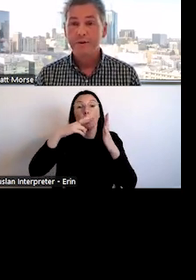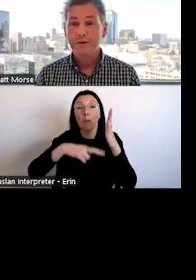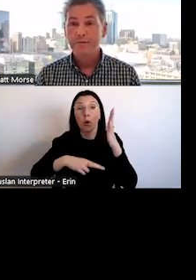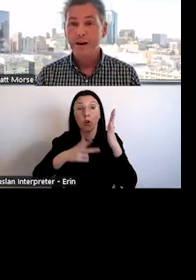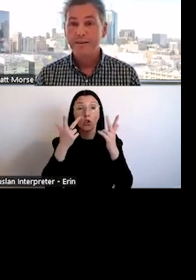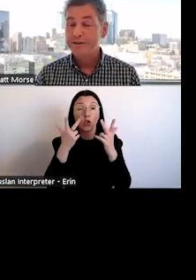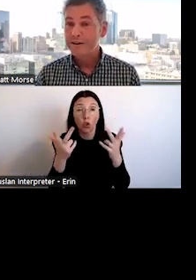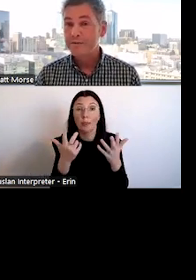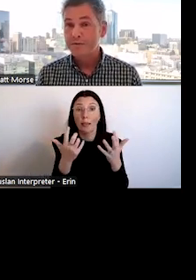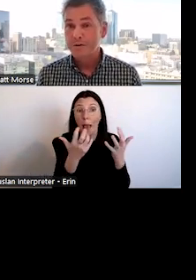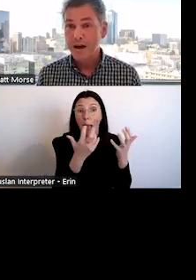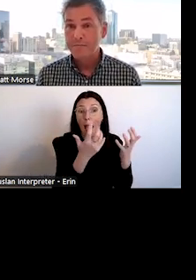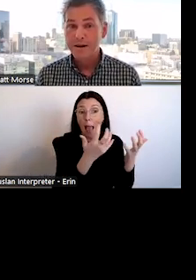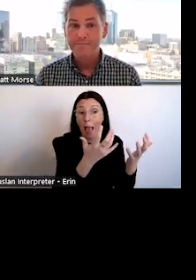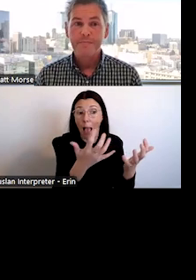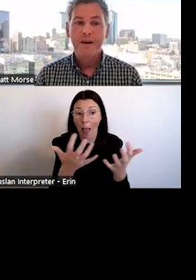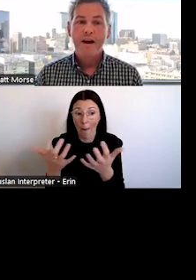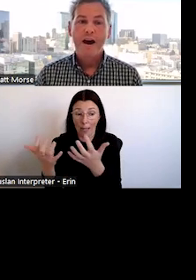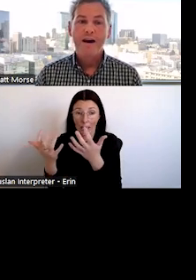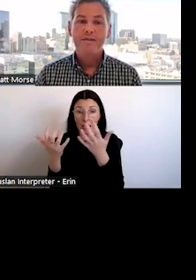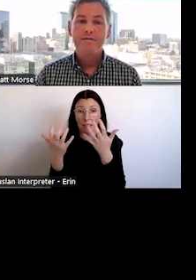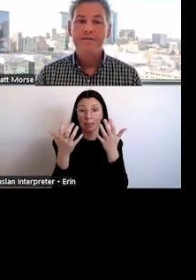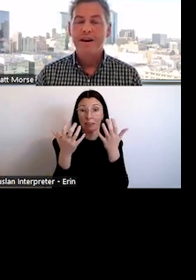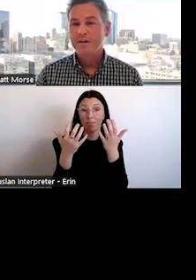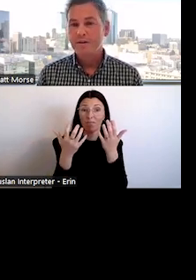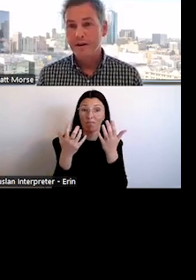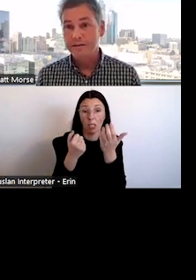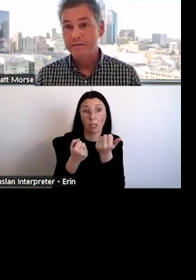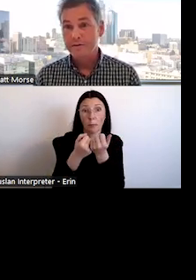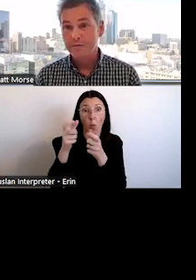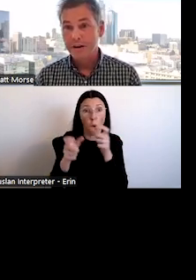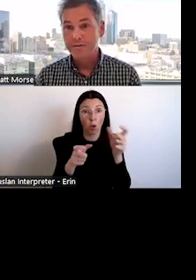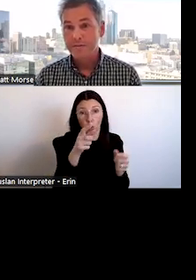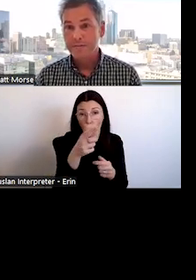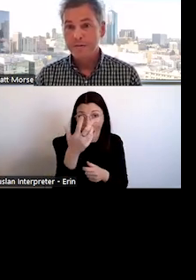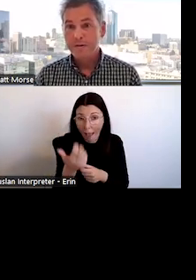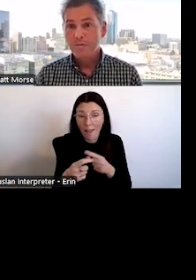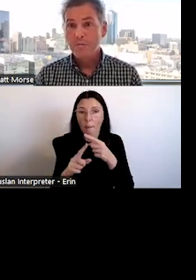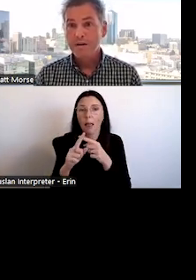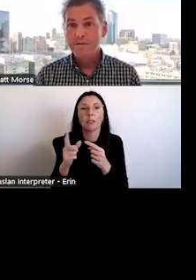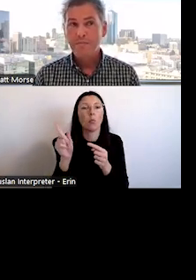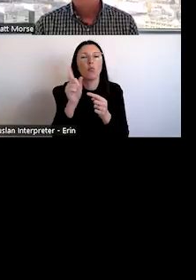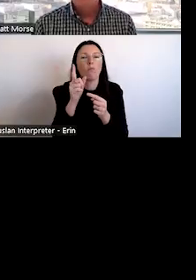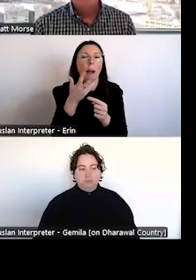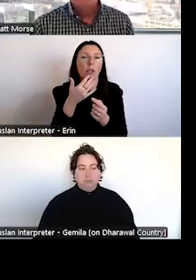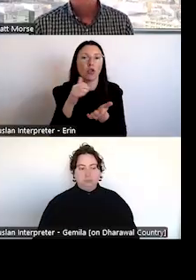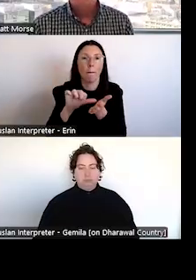you achieve through your campaign and how much money you raised. One of the primary purposes